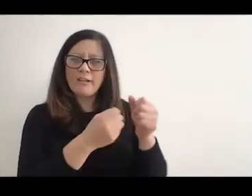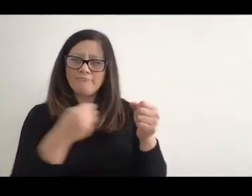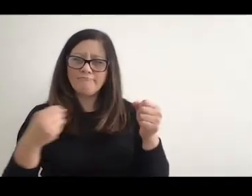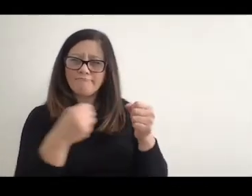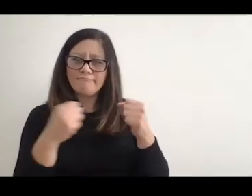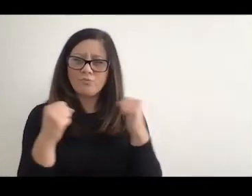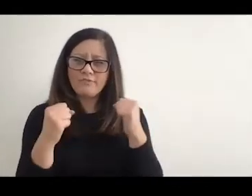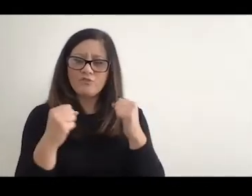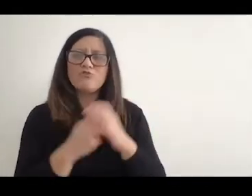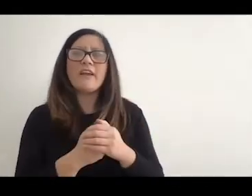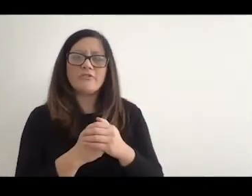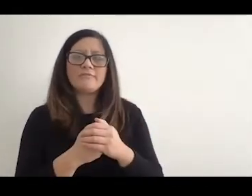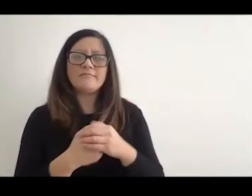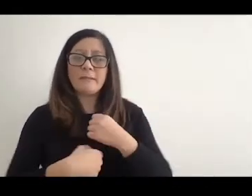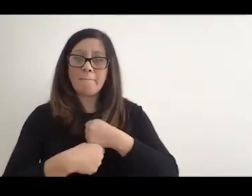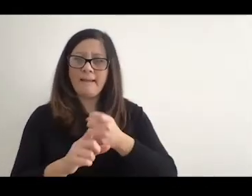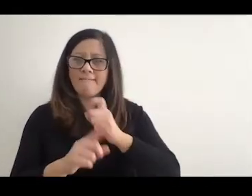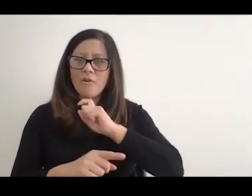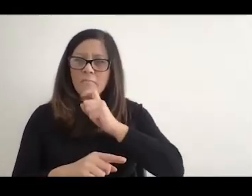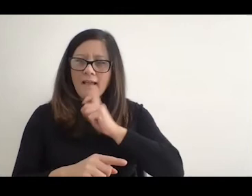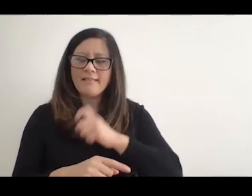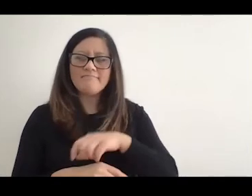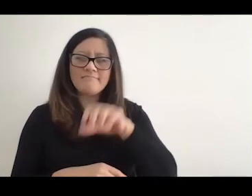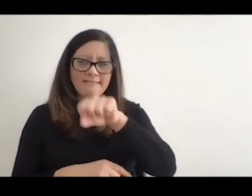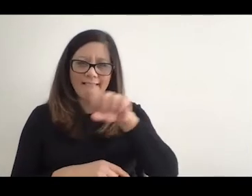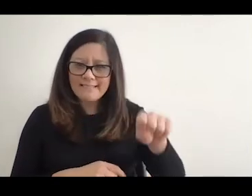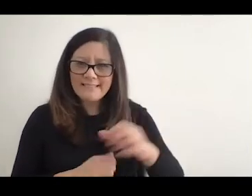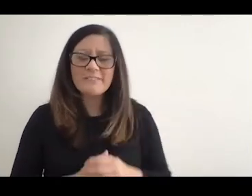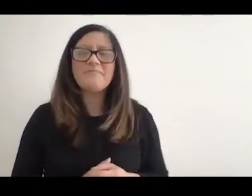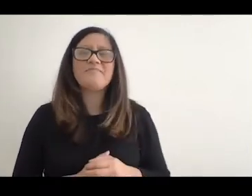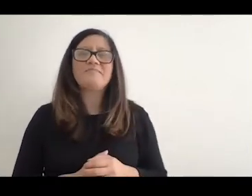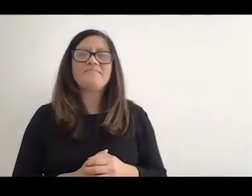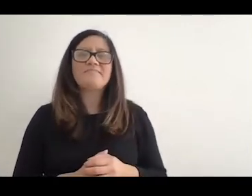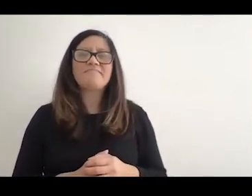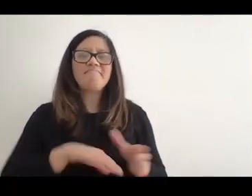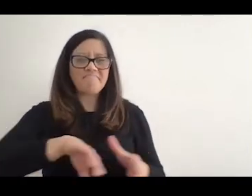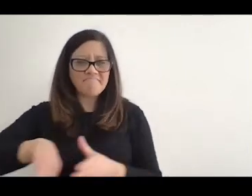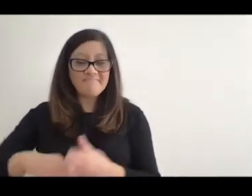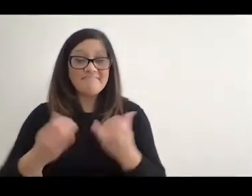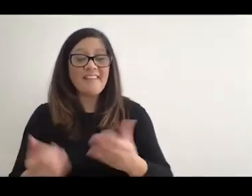Thank you for having me and let's talk about dressing with disabilities.